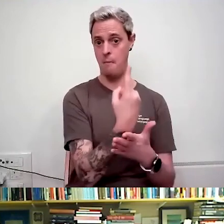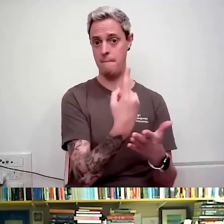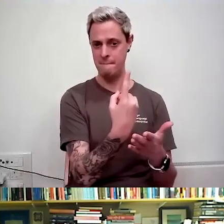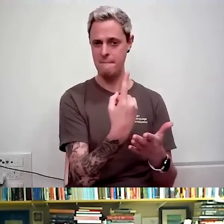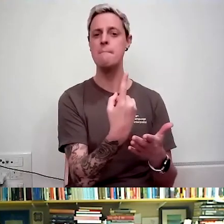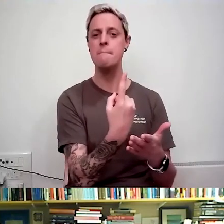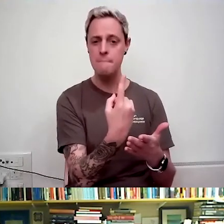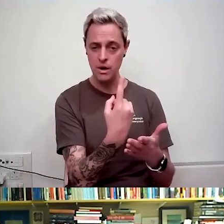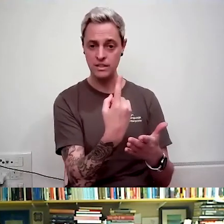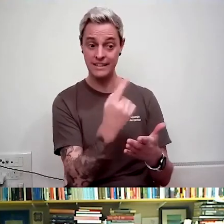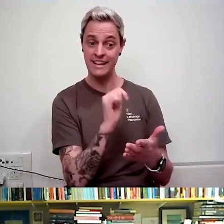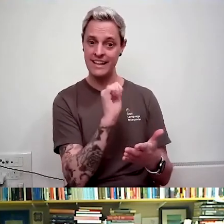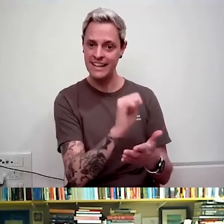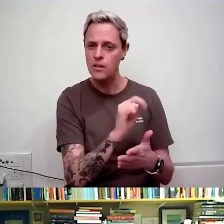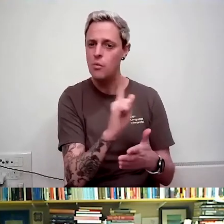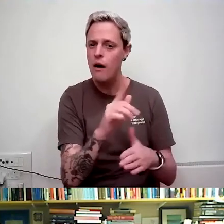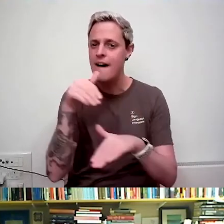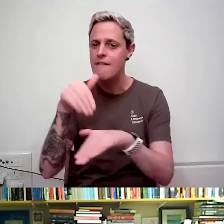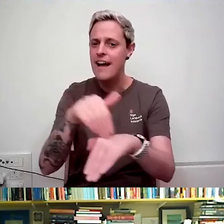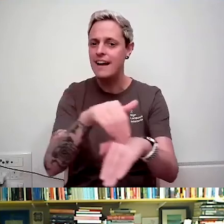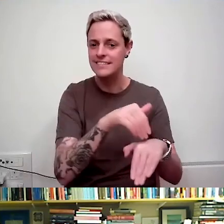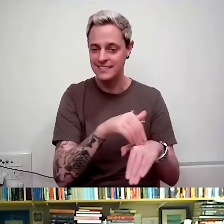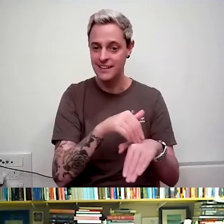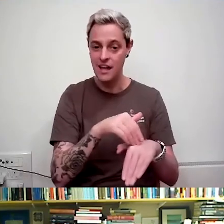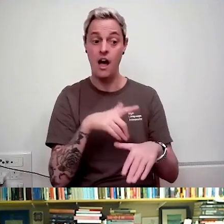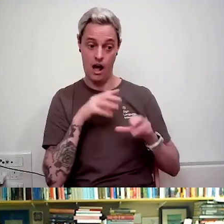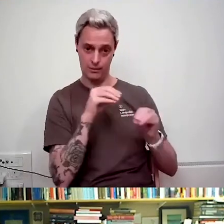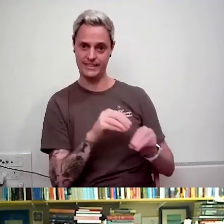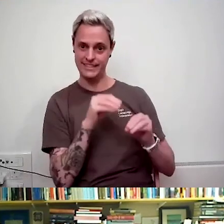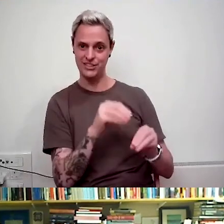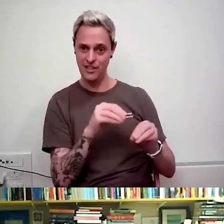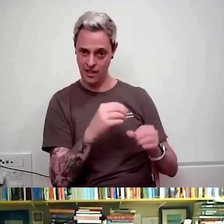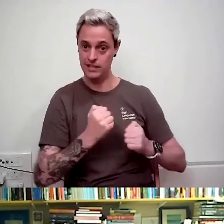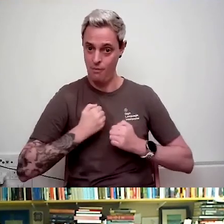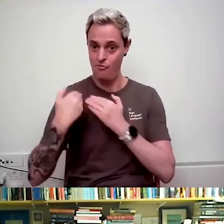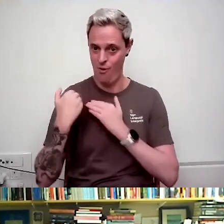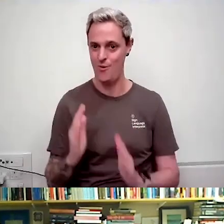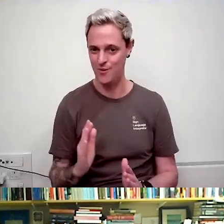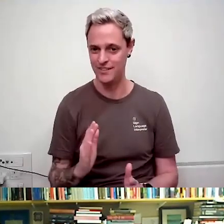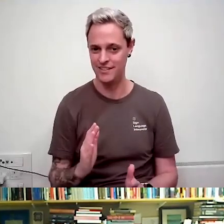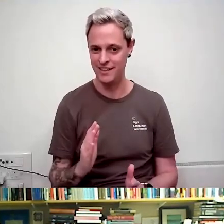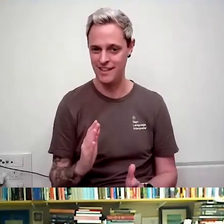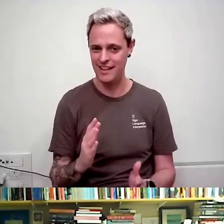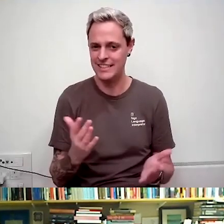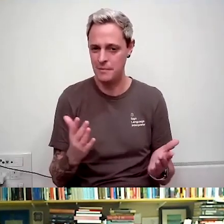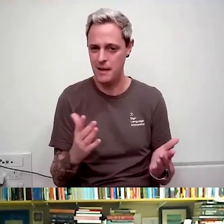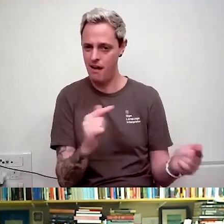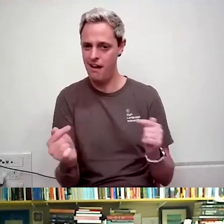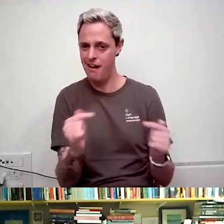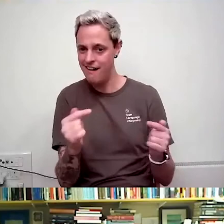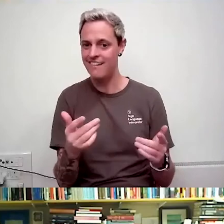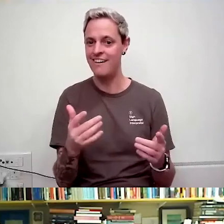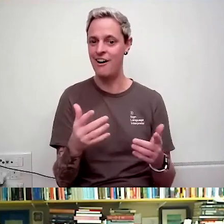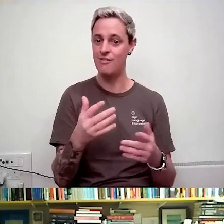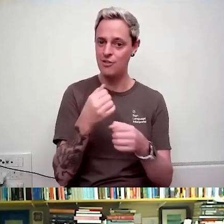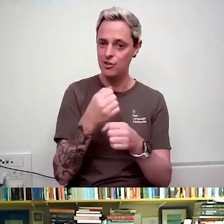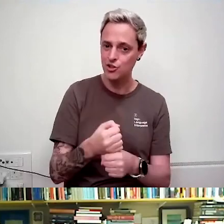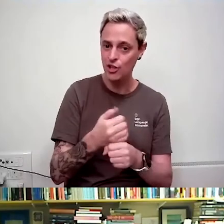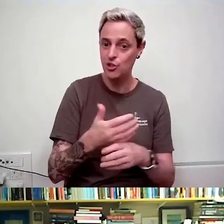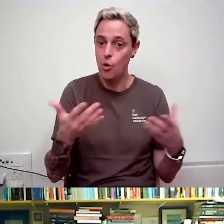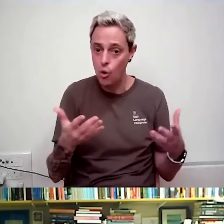some of its effects that he may not see. And I see that as totally continuous with my responsibility to supervise,